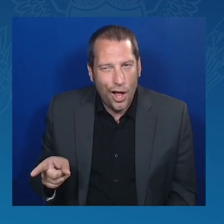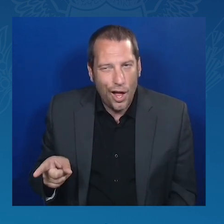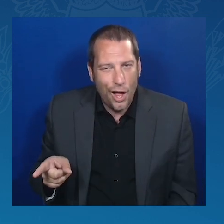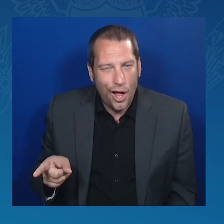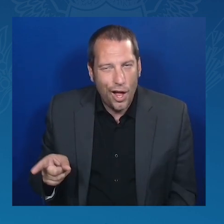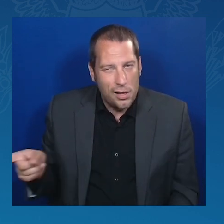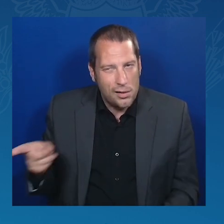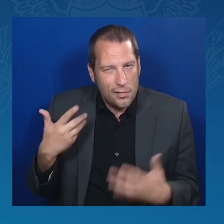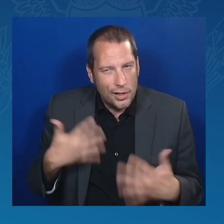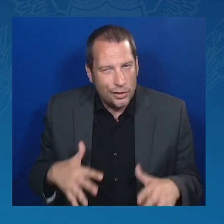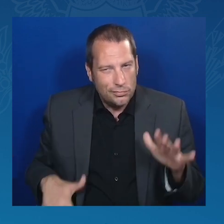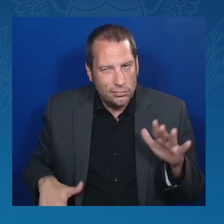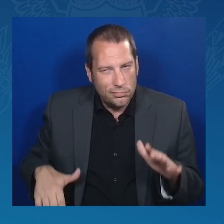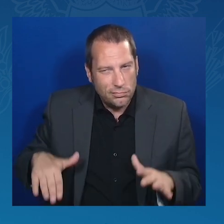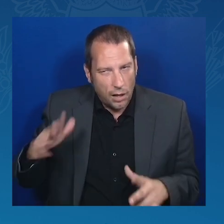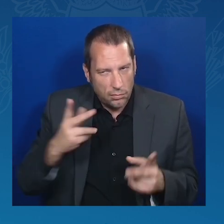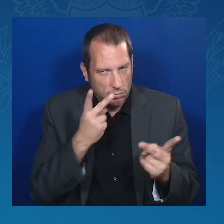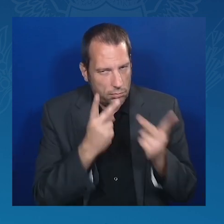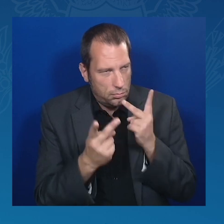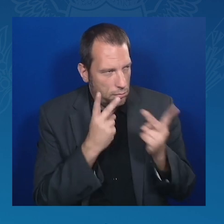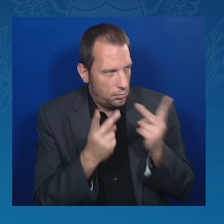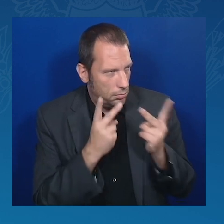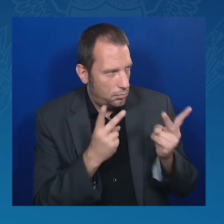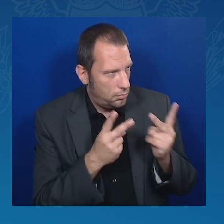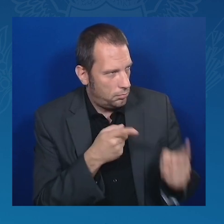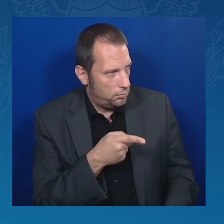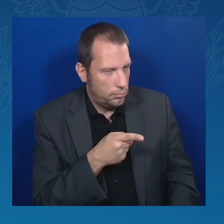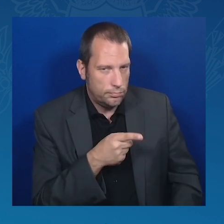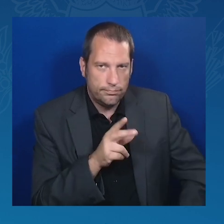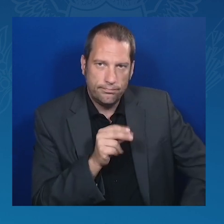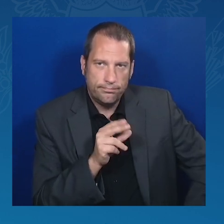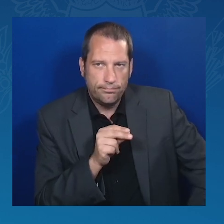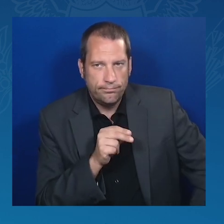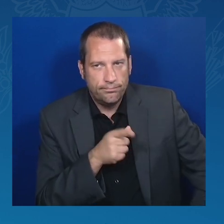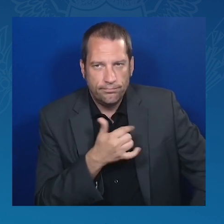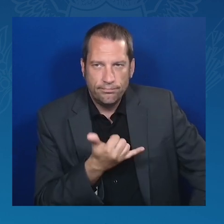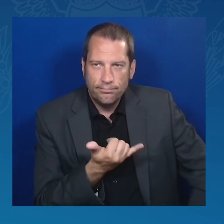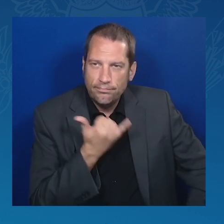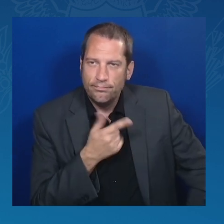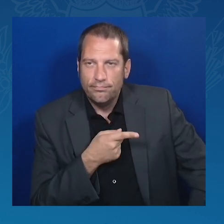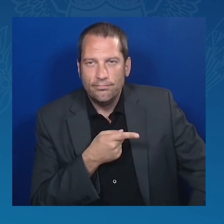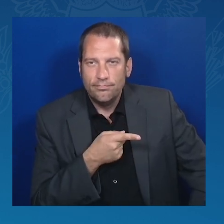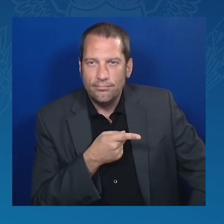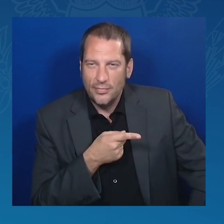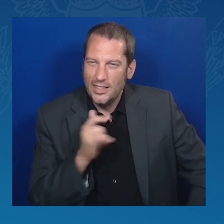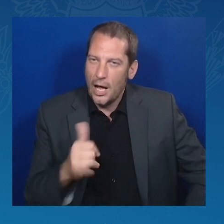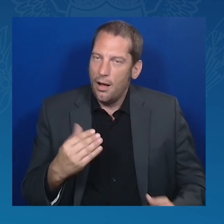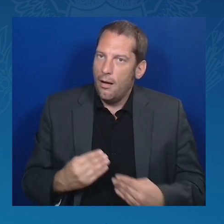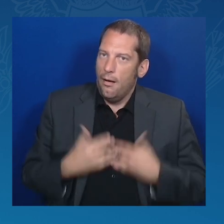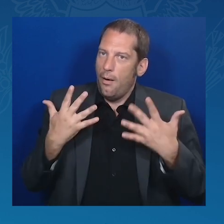What gives me hope is I know we can -- I know how we make a difference. I'm going to give you an example of a related topic